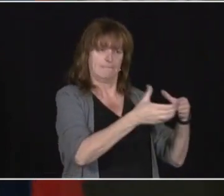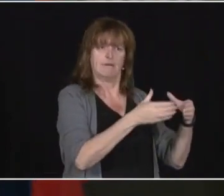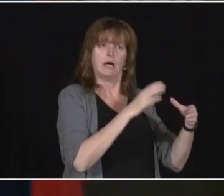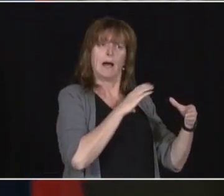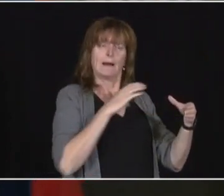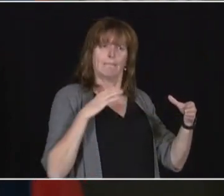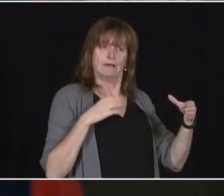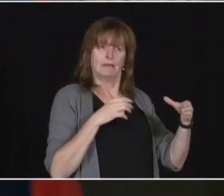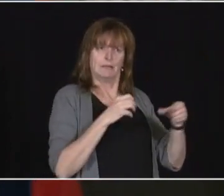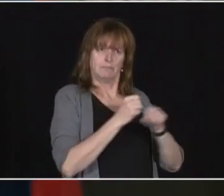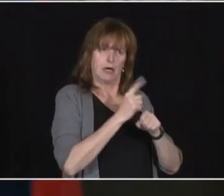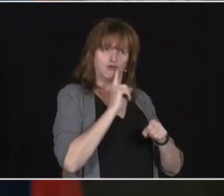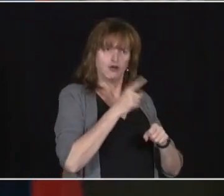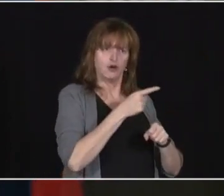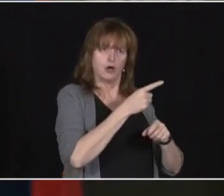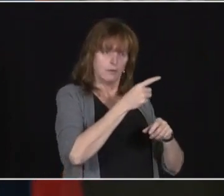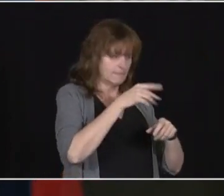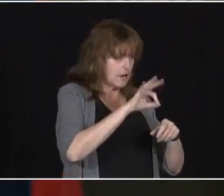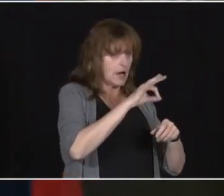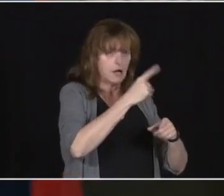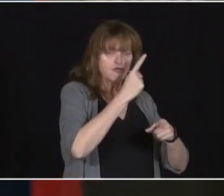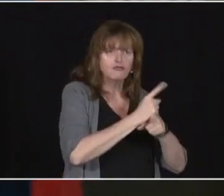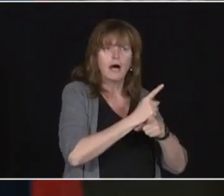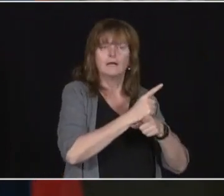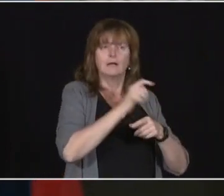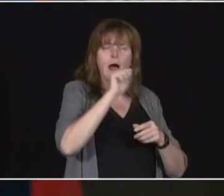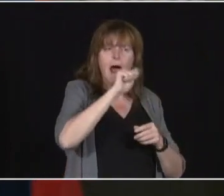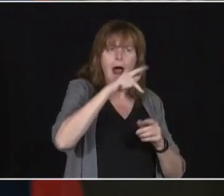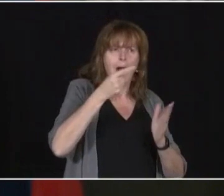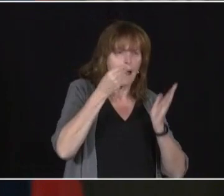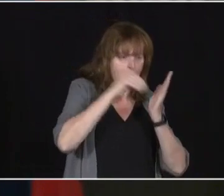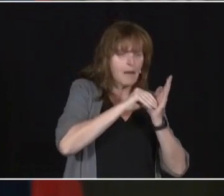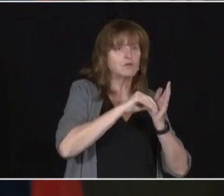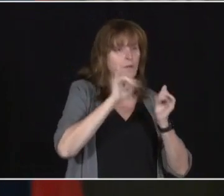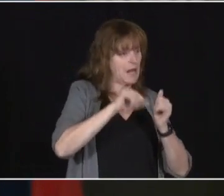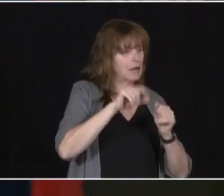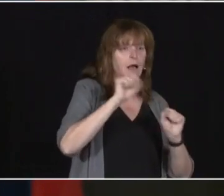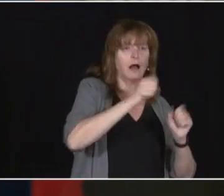and have an app that can communicate to each other within each province.